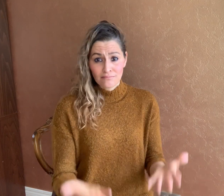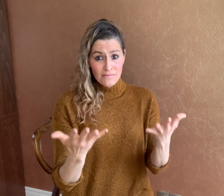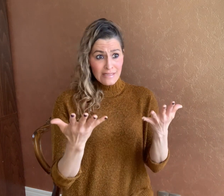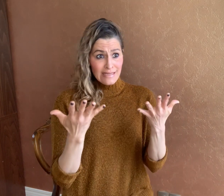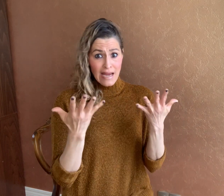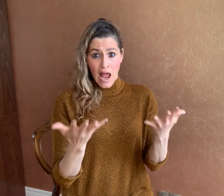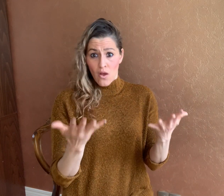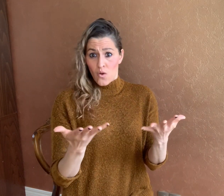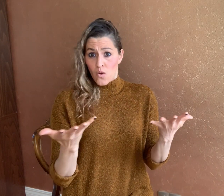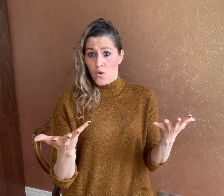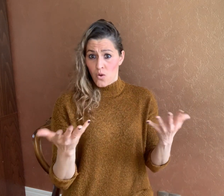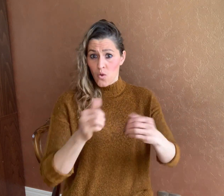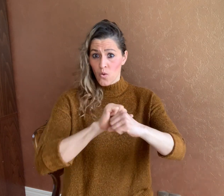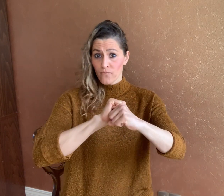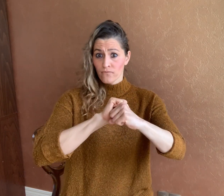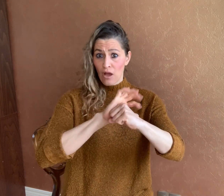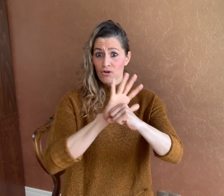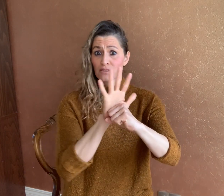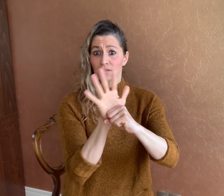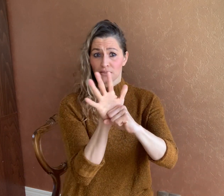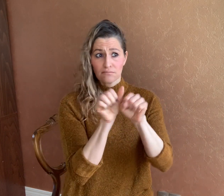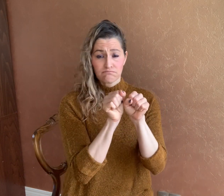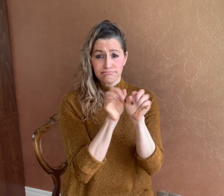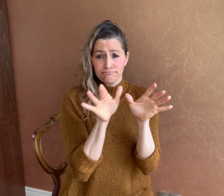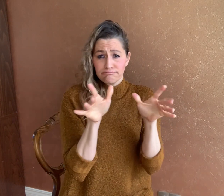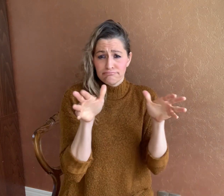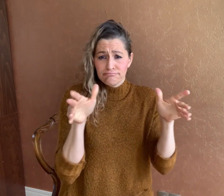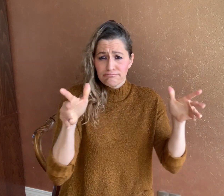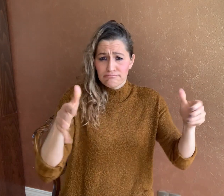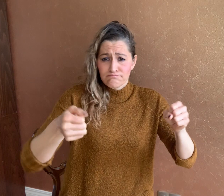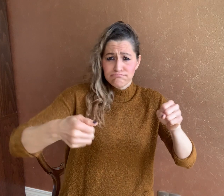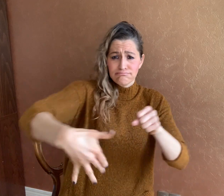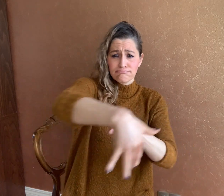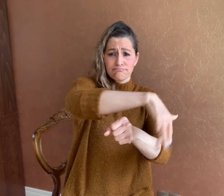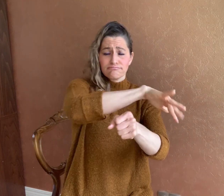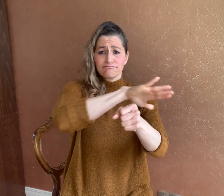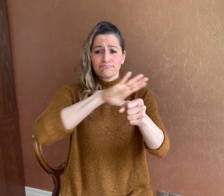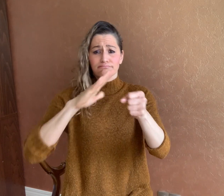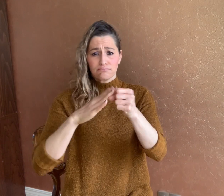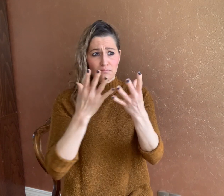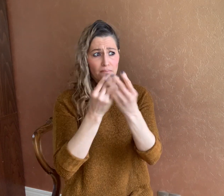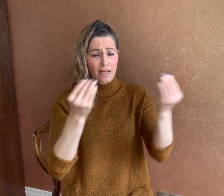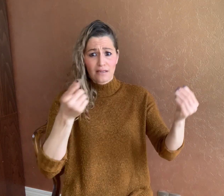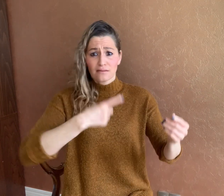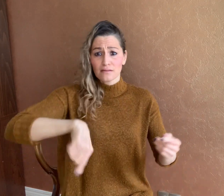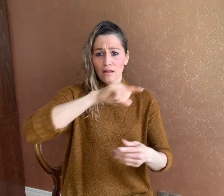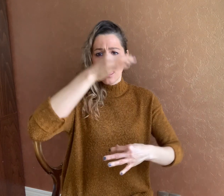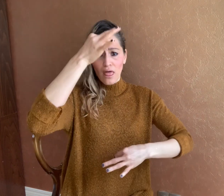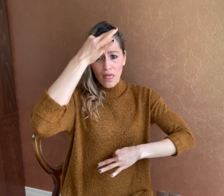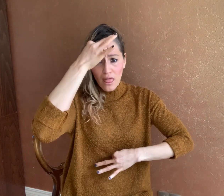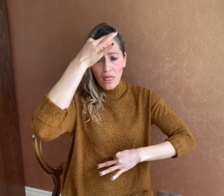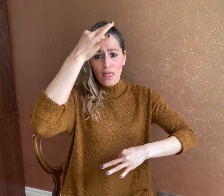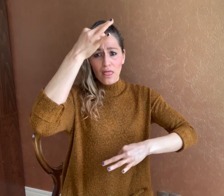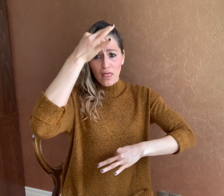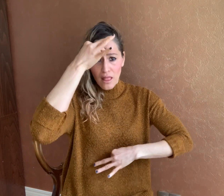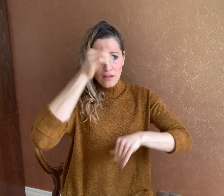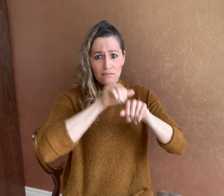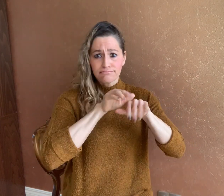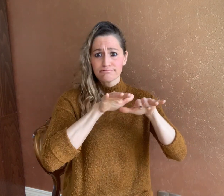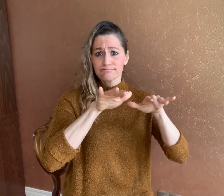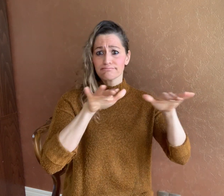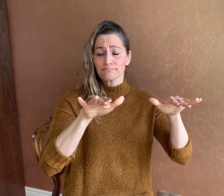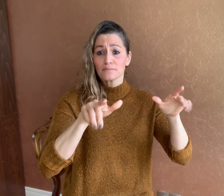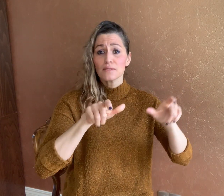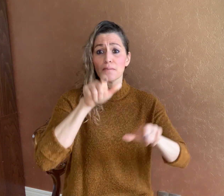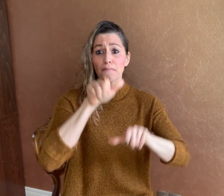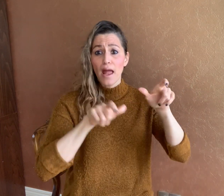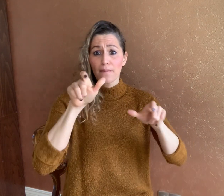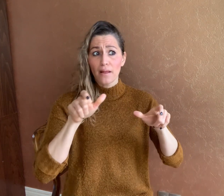Because of the coronavirus pandemic, people are starting